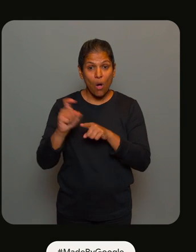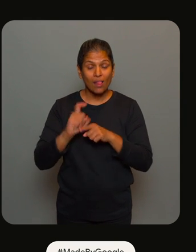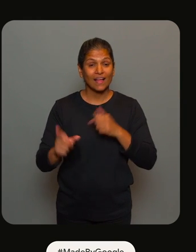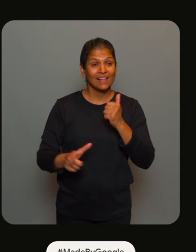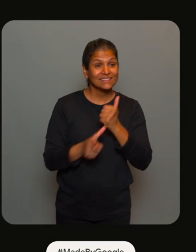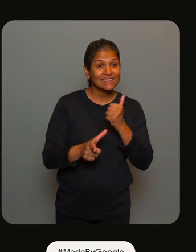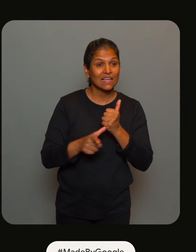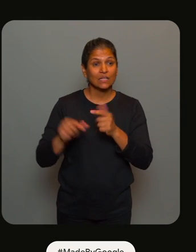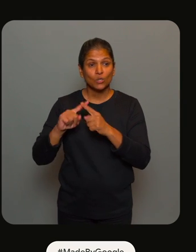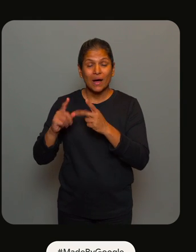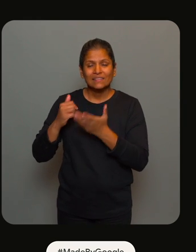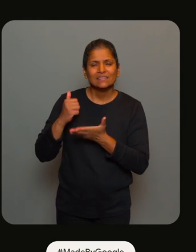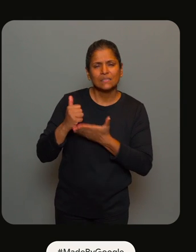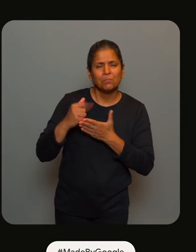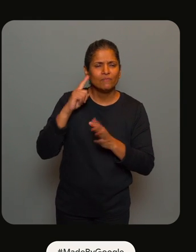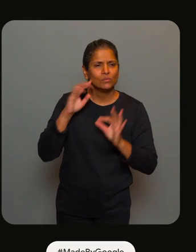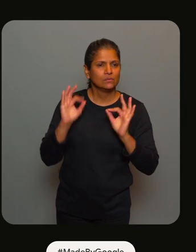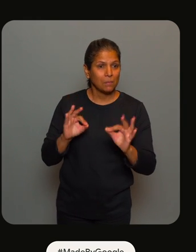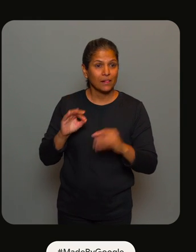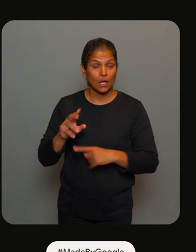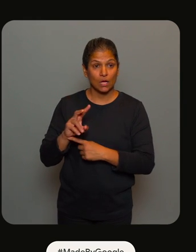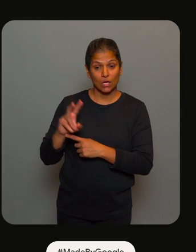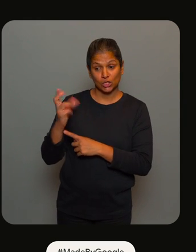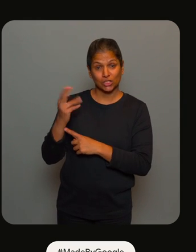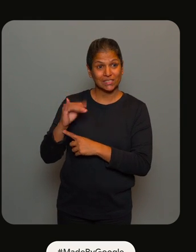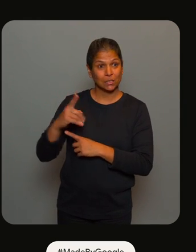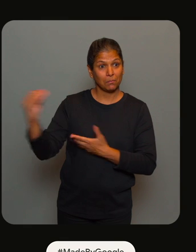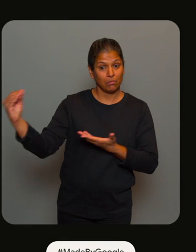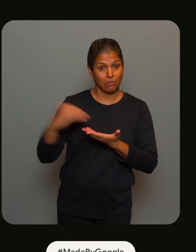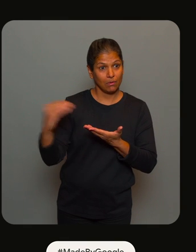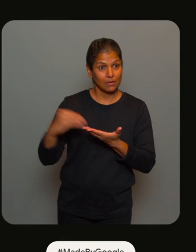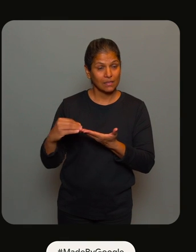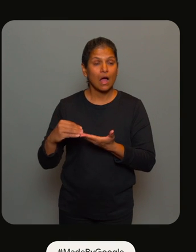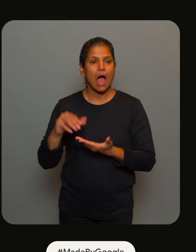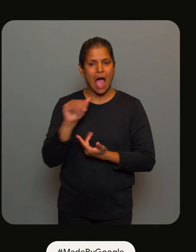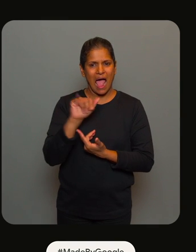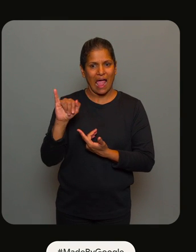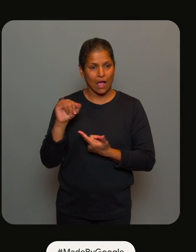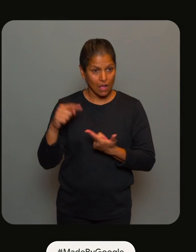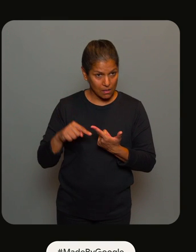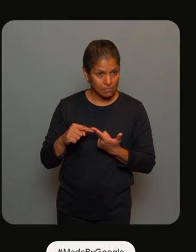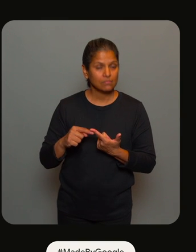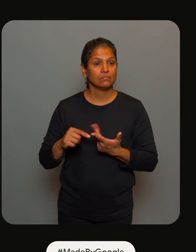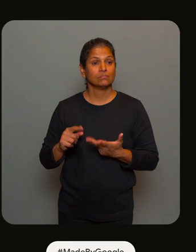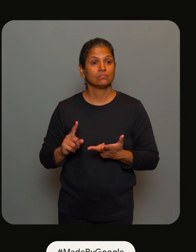of Tensor G2 and Google's state-of-the-art AI coming together in Pixel 7 to deliver an elevated smartphone